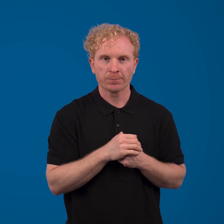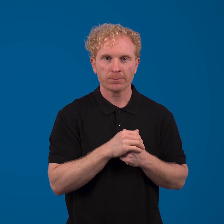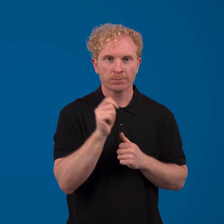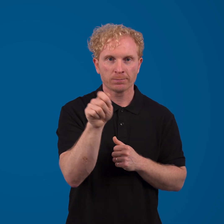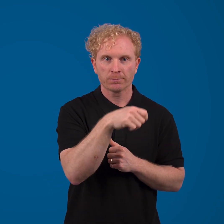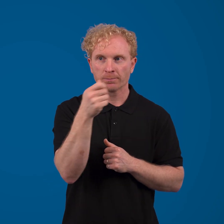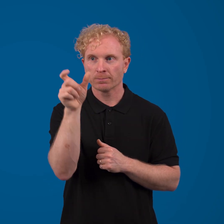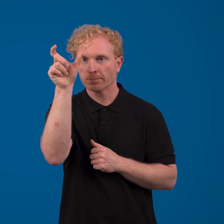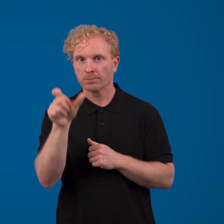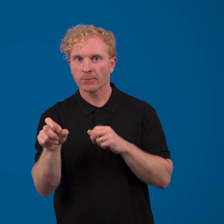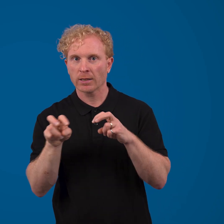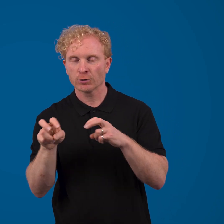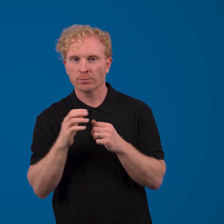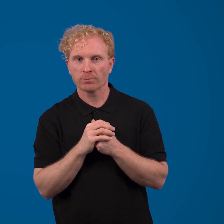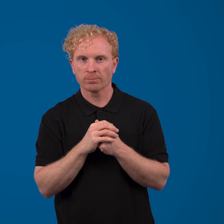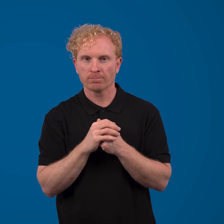Action: